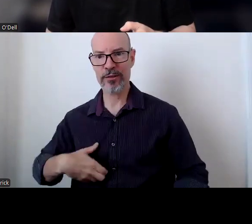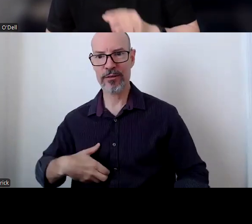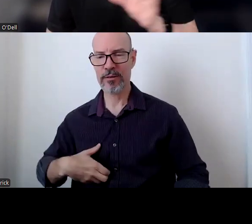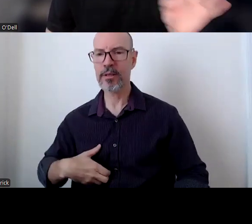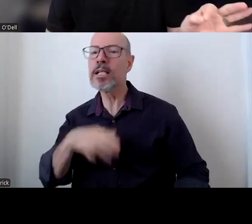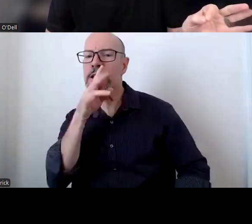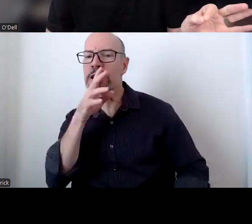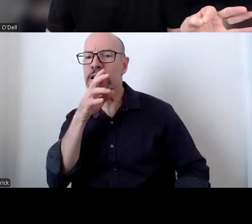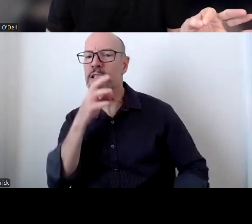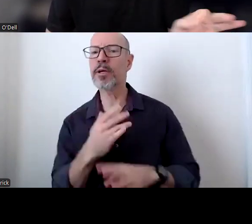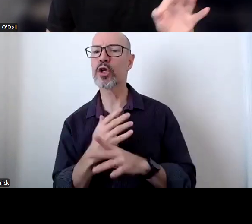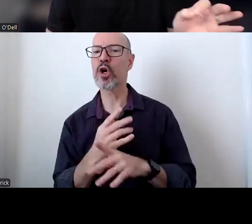Switzerland, all speaking